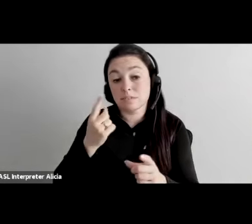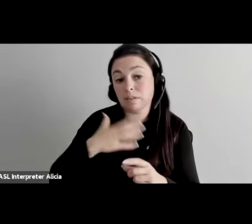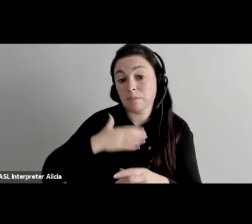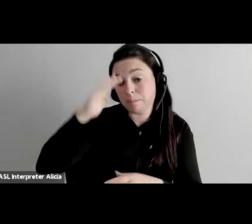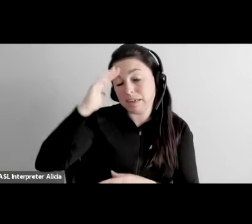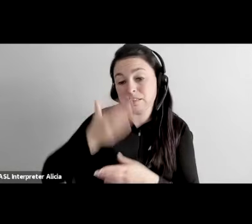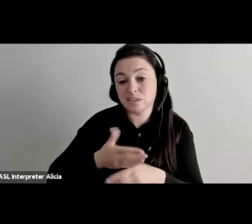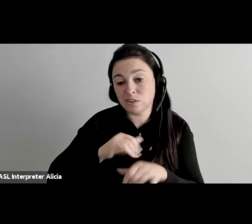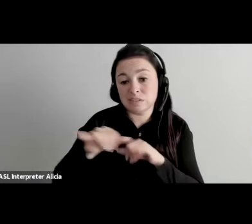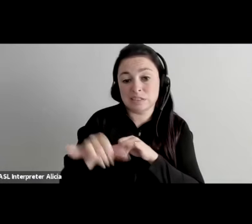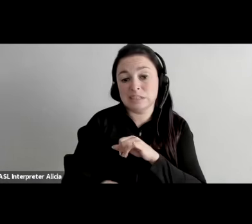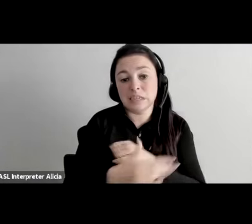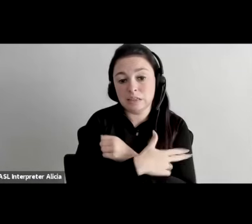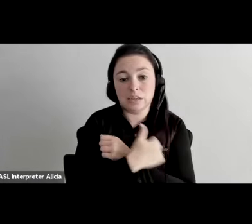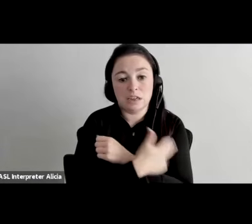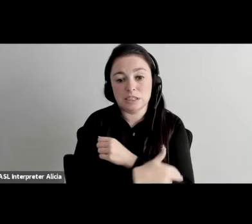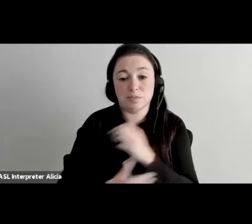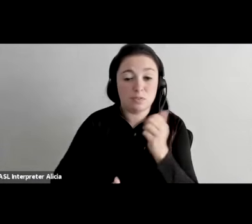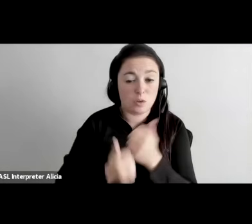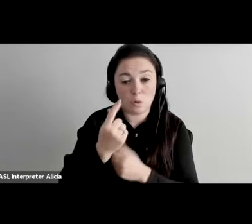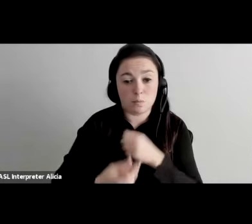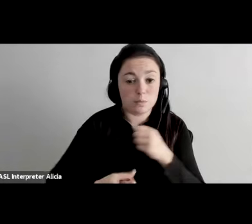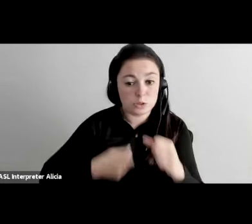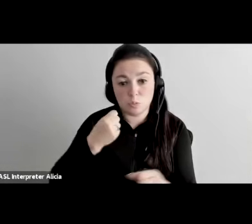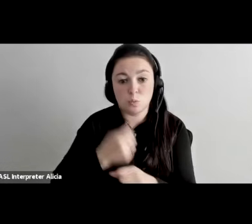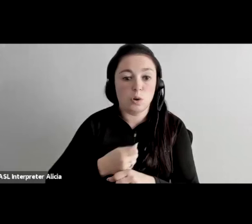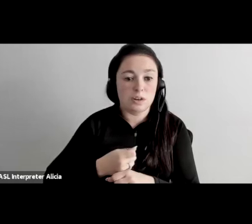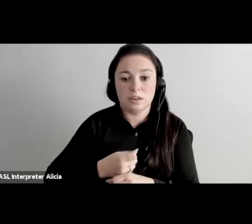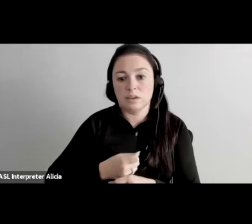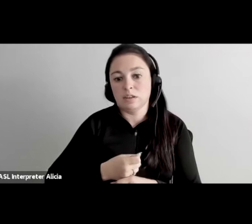brought a new set of challenges on the slide is two